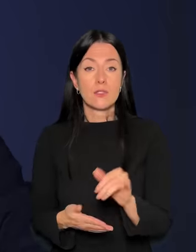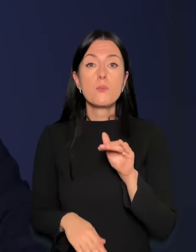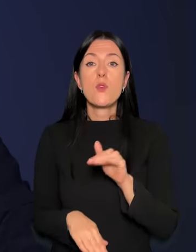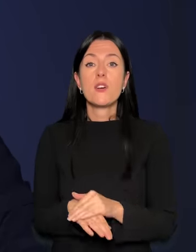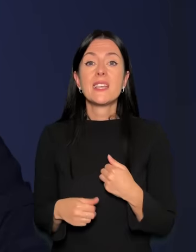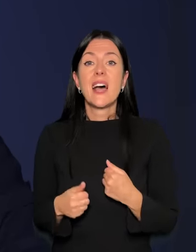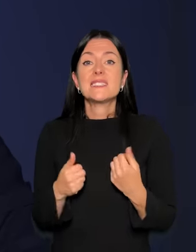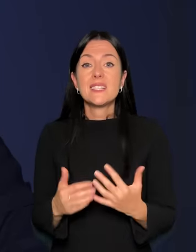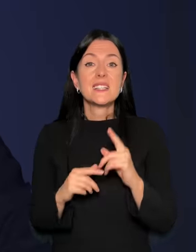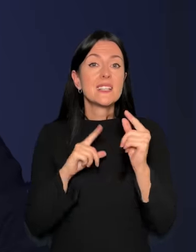And in reality, no matter how much I drive